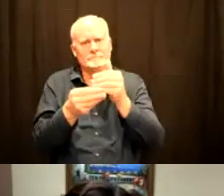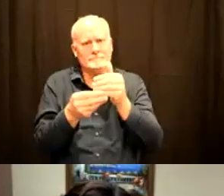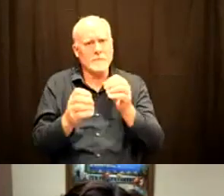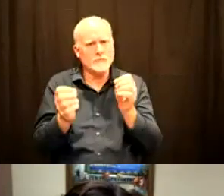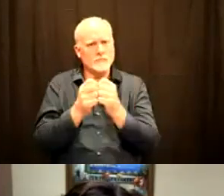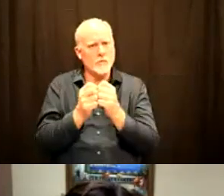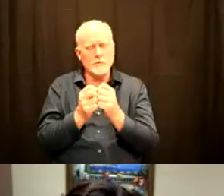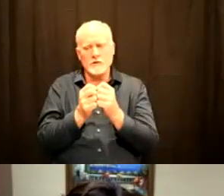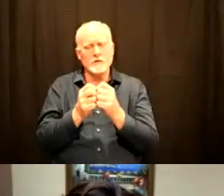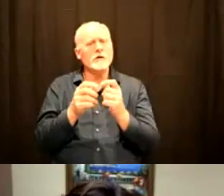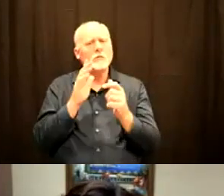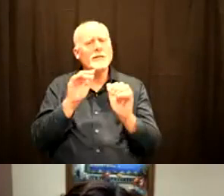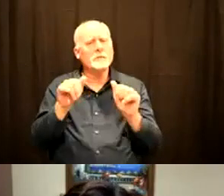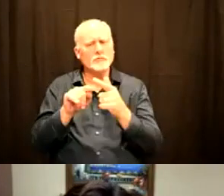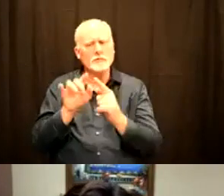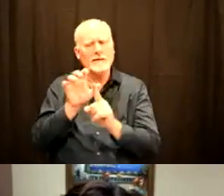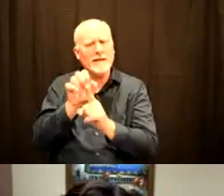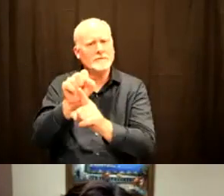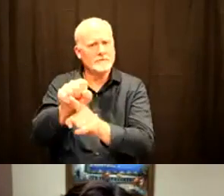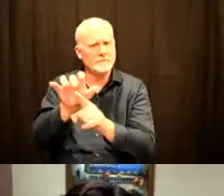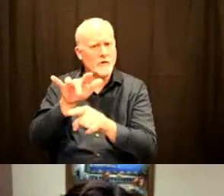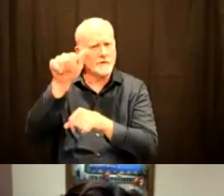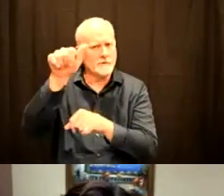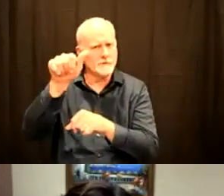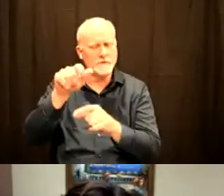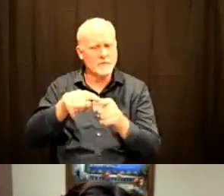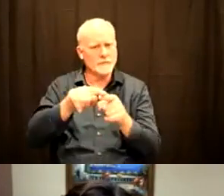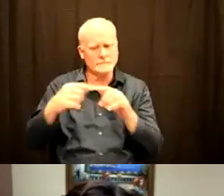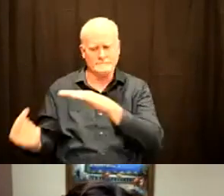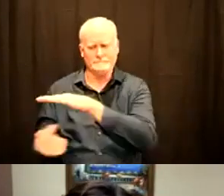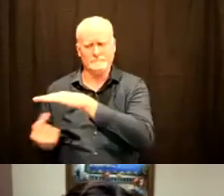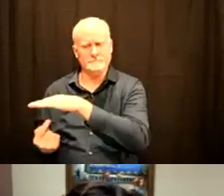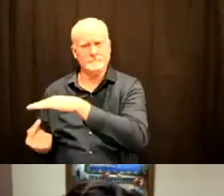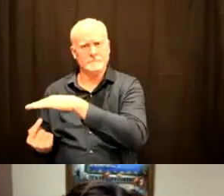rapidly and help those people get into isolation so that they don't transmit it in their social